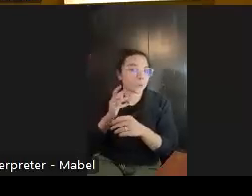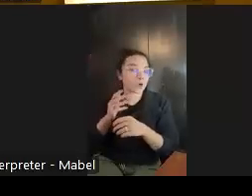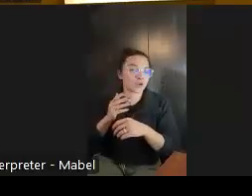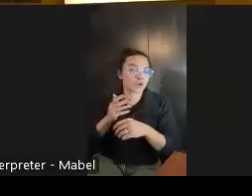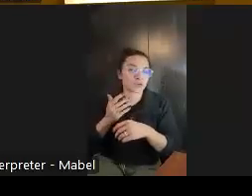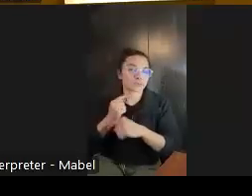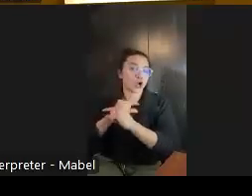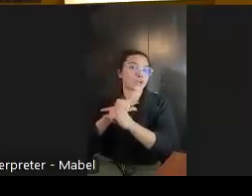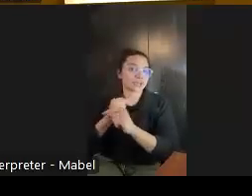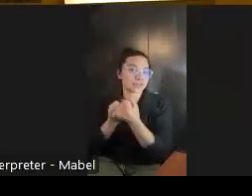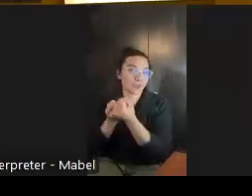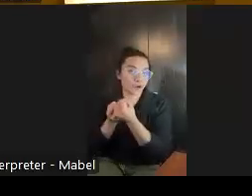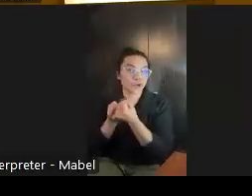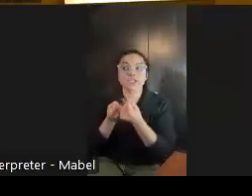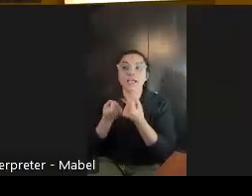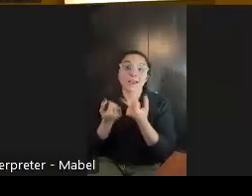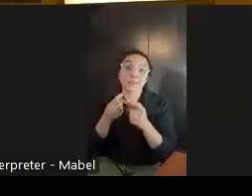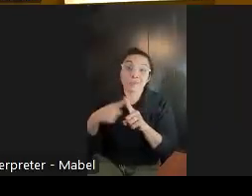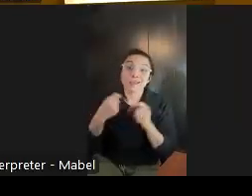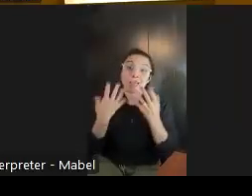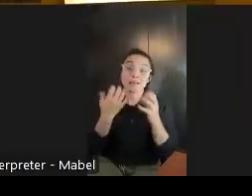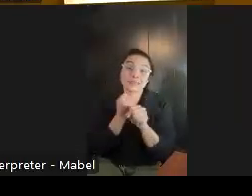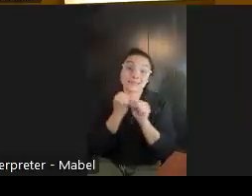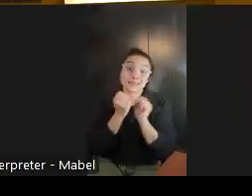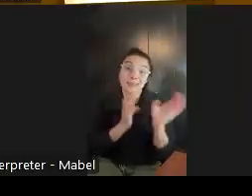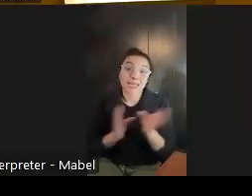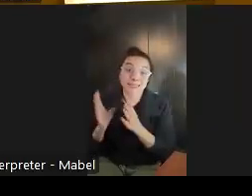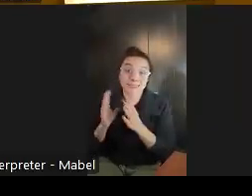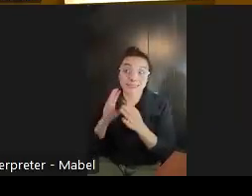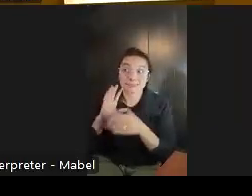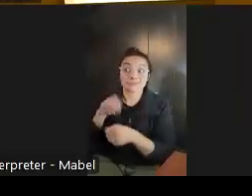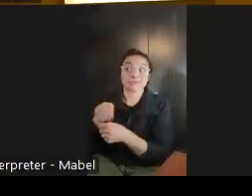with families while they're in our service so that by the end of our intervention we can make some